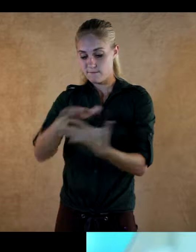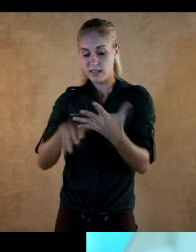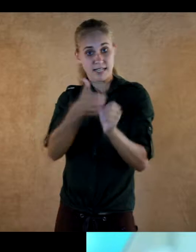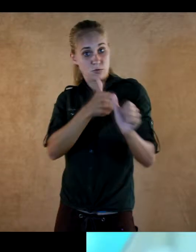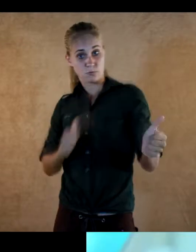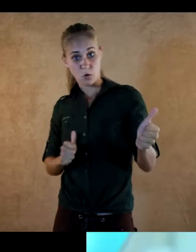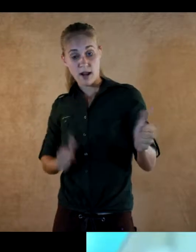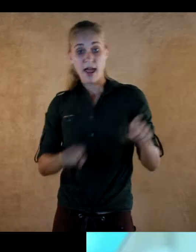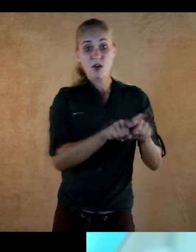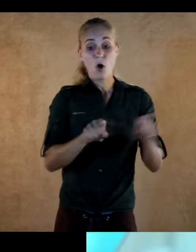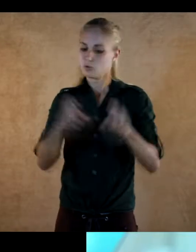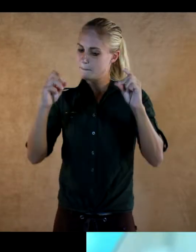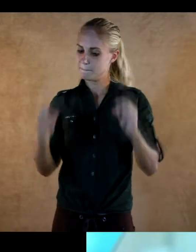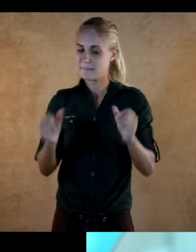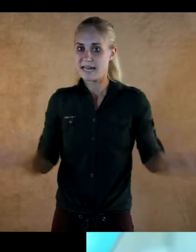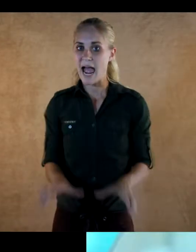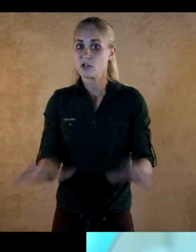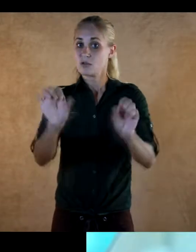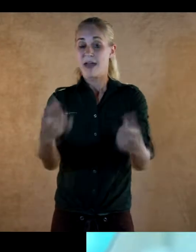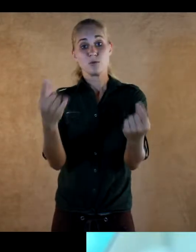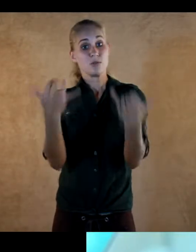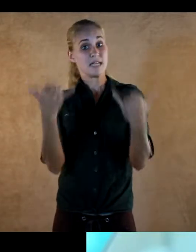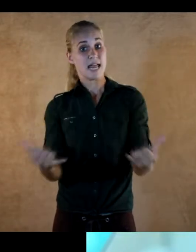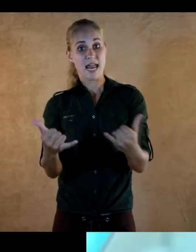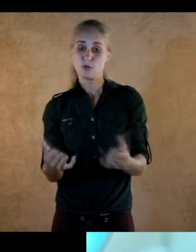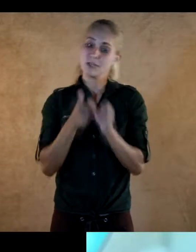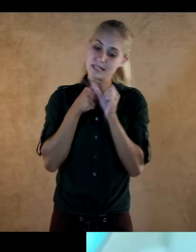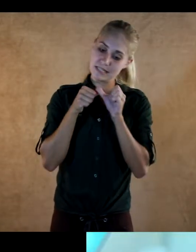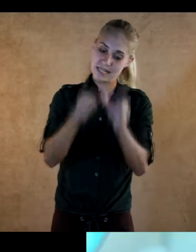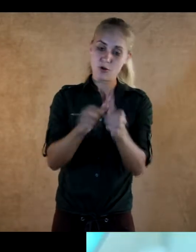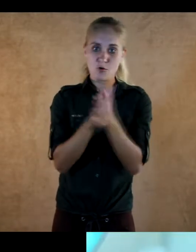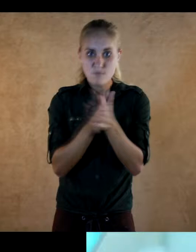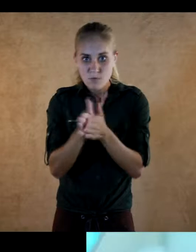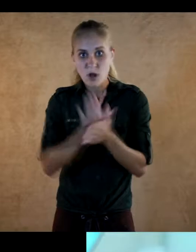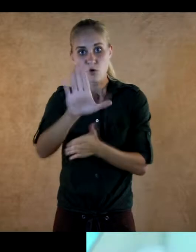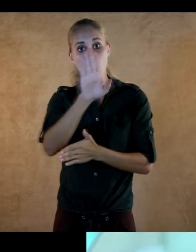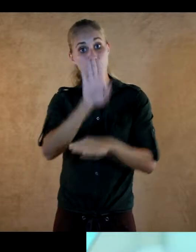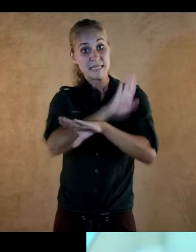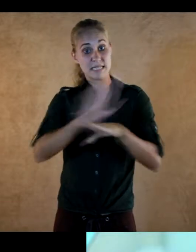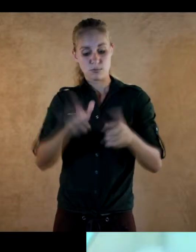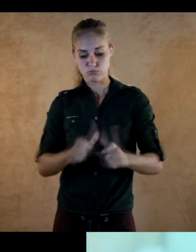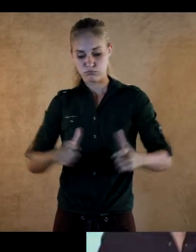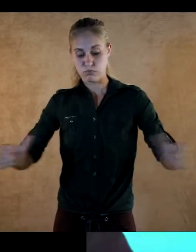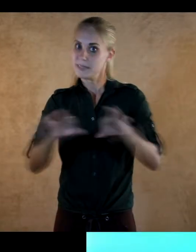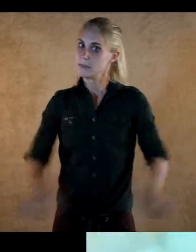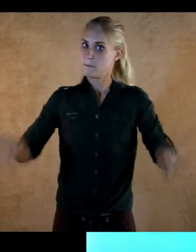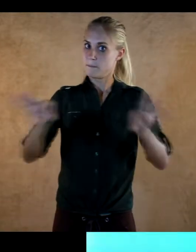and some immediate actions you can take today to keep yourself motivated and growing in your business. This is a critical step.